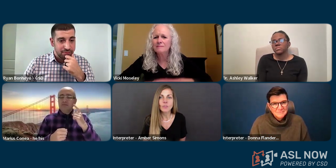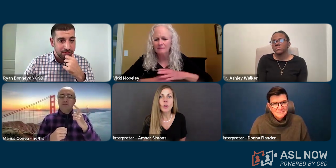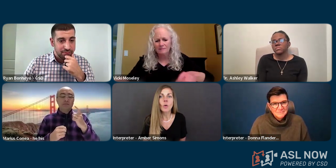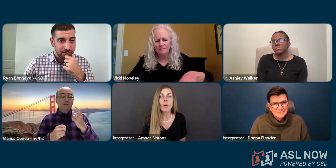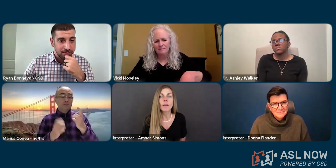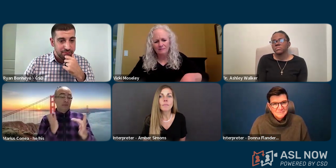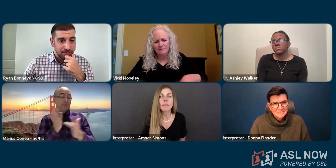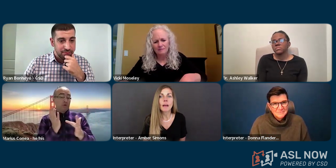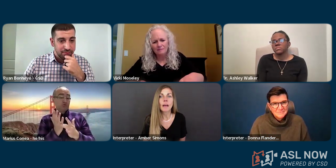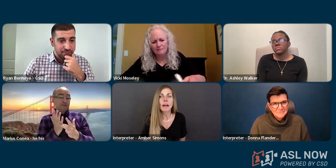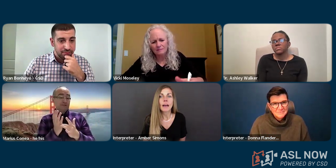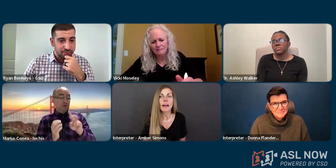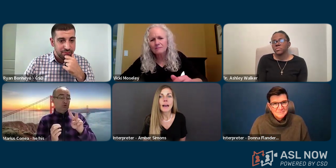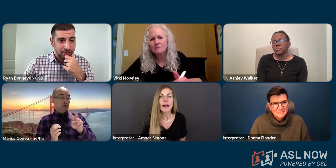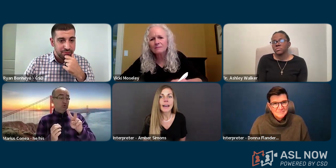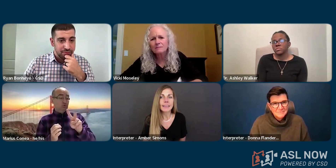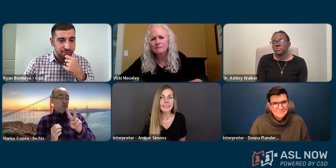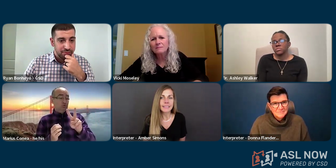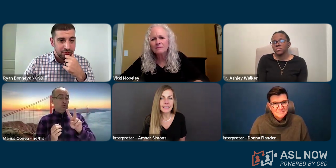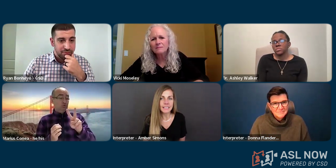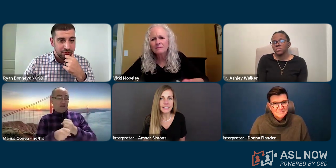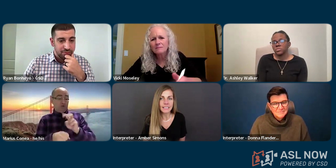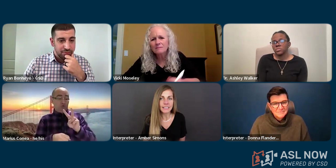so I think